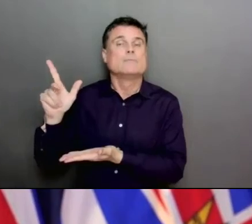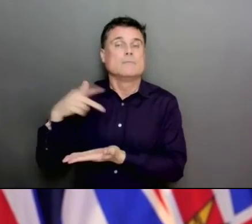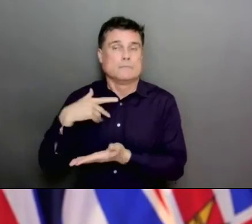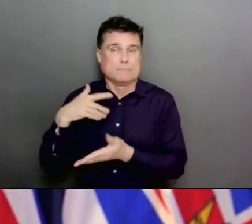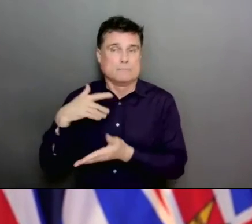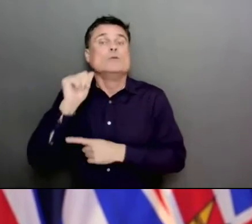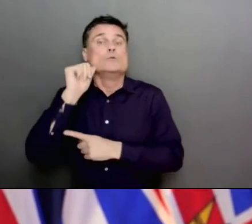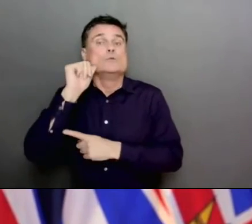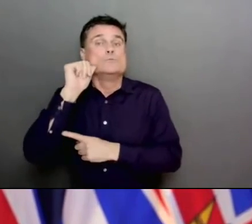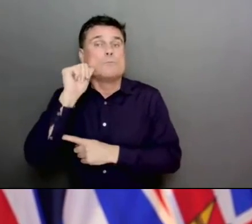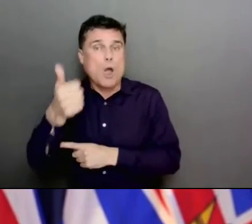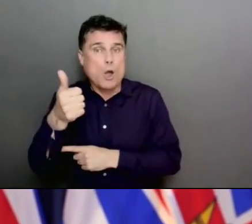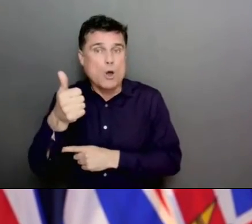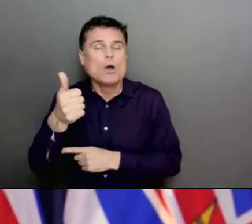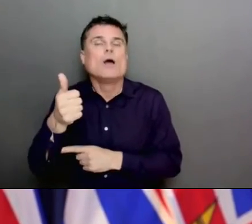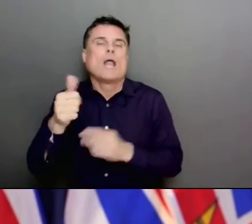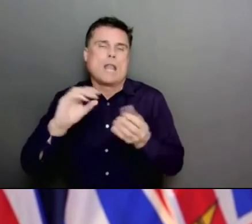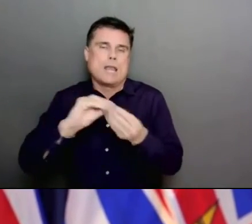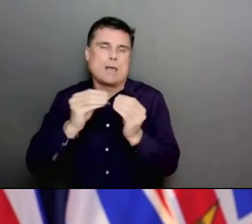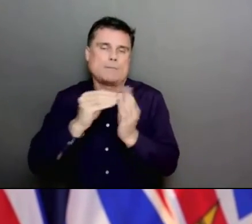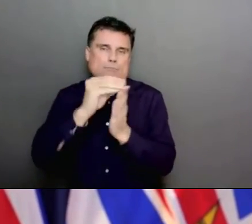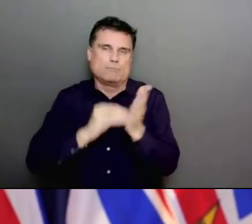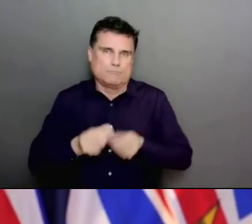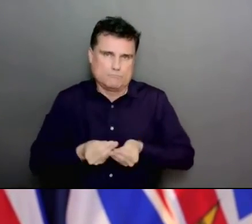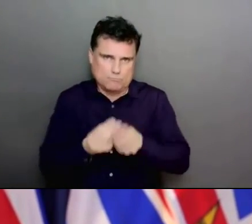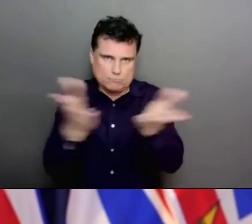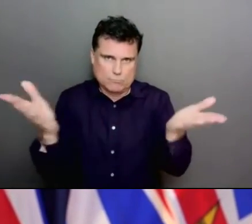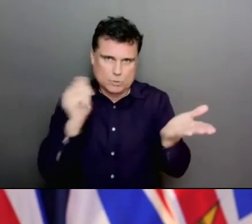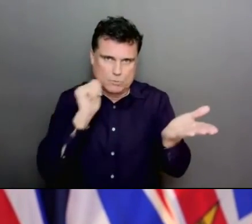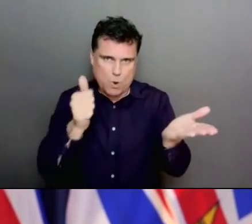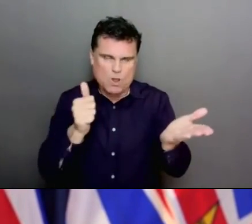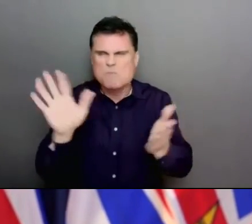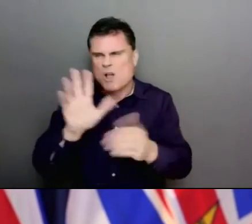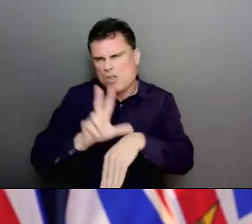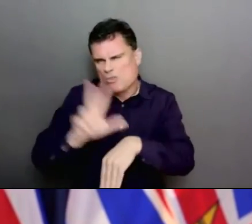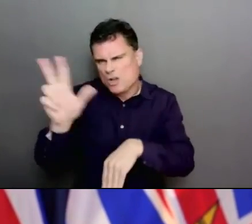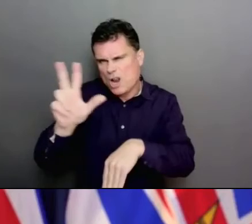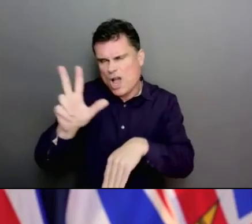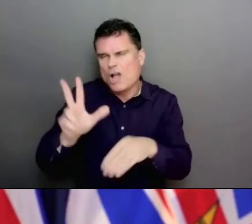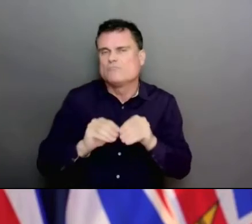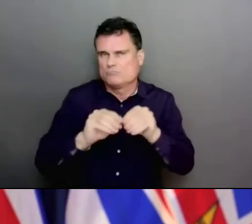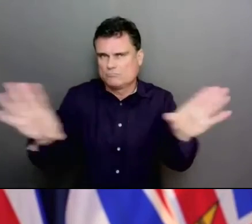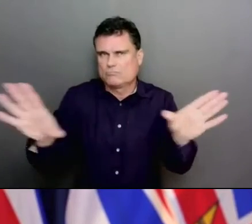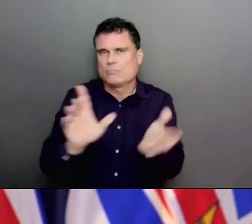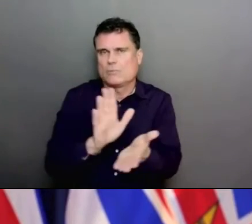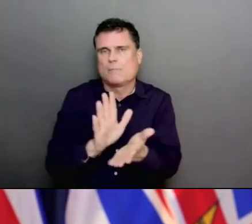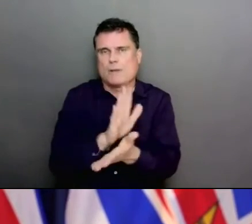numbers and other relevant information to COVID-19 in British Columbia. There won't be